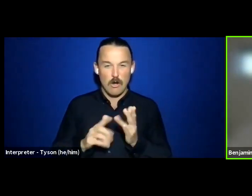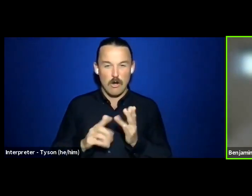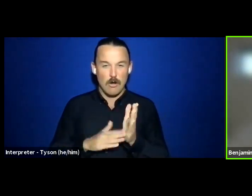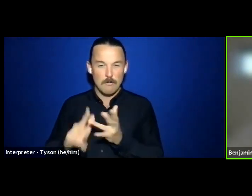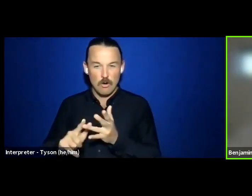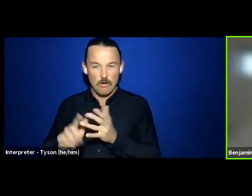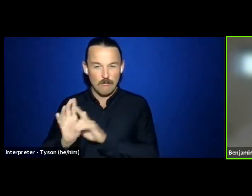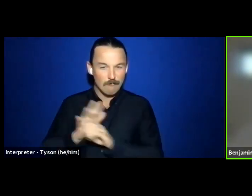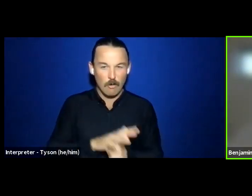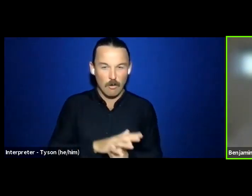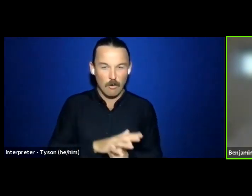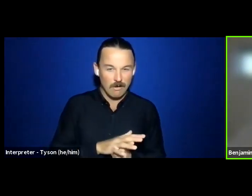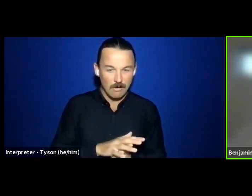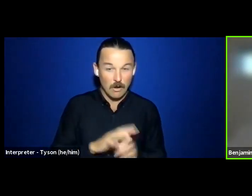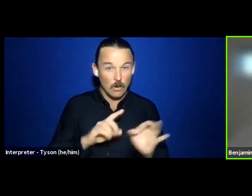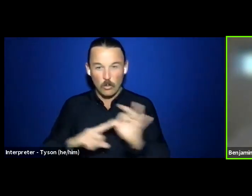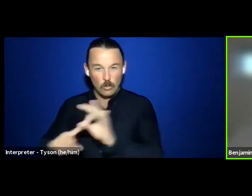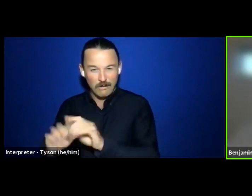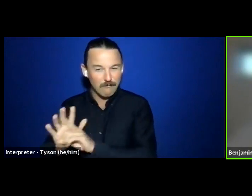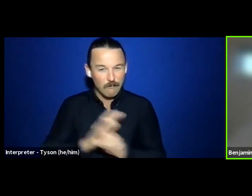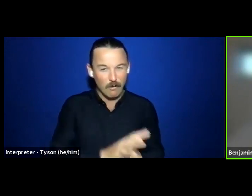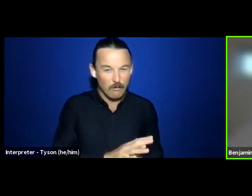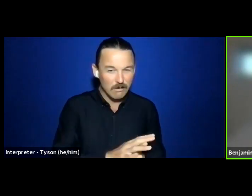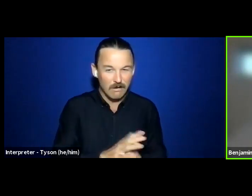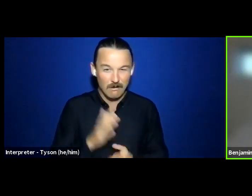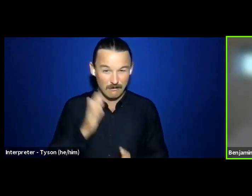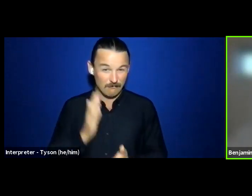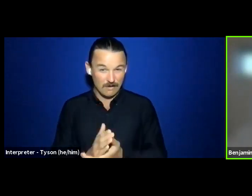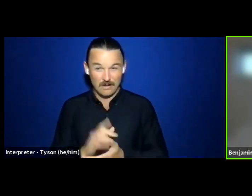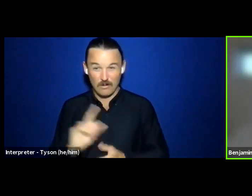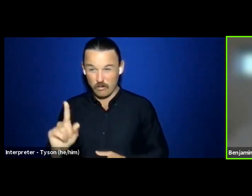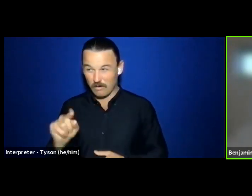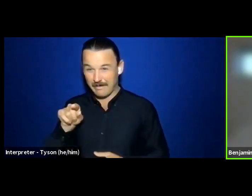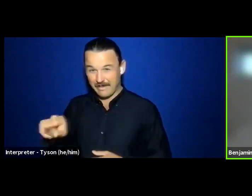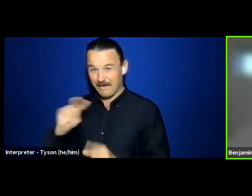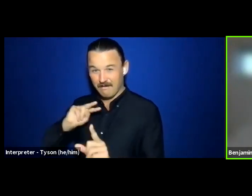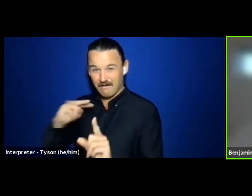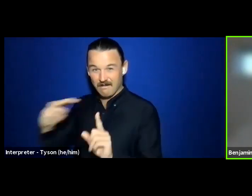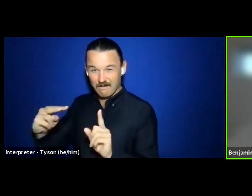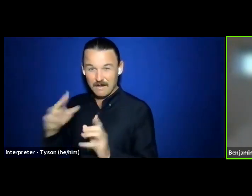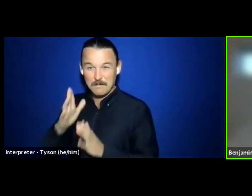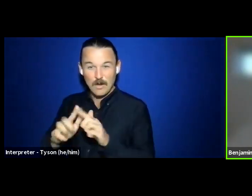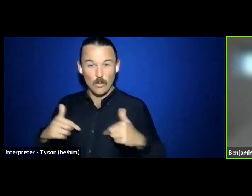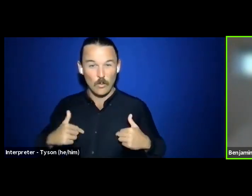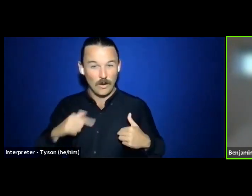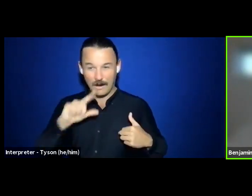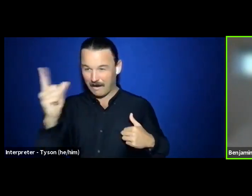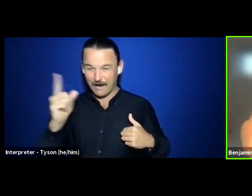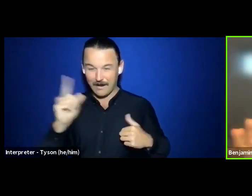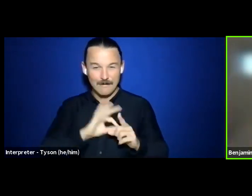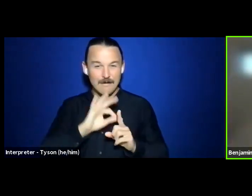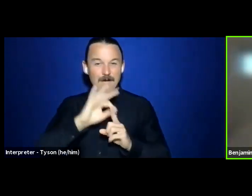transphobia. a by phobia all forms of a by phobia all forms of queer phobia have in preventing phobia have in preventing us from being where we need to.